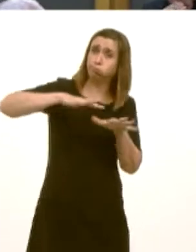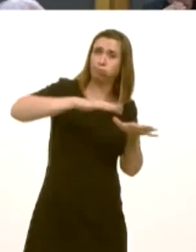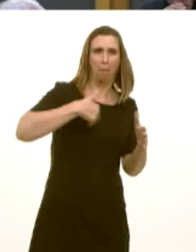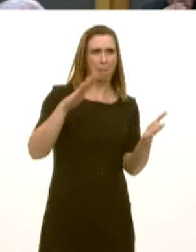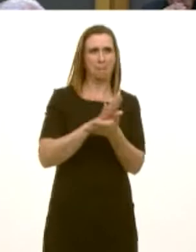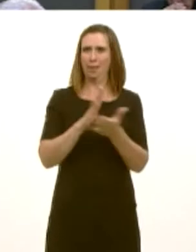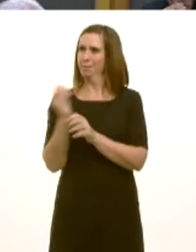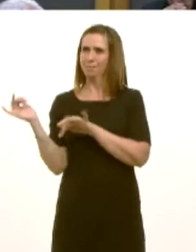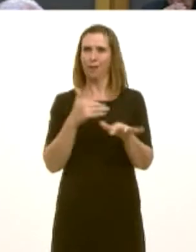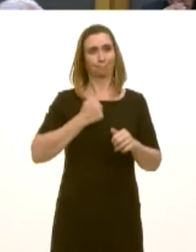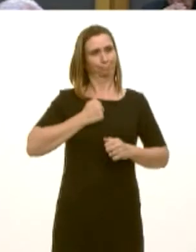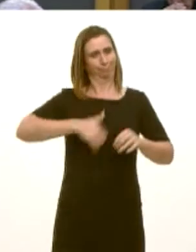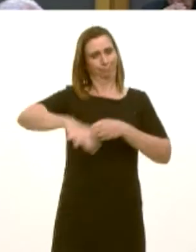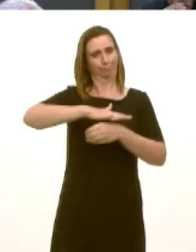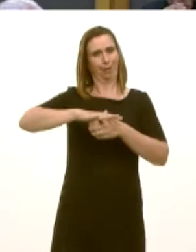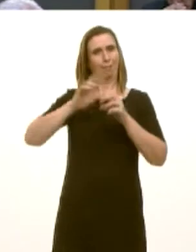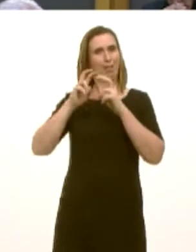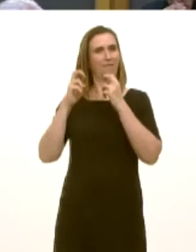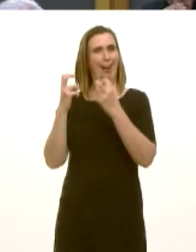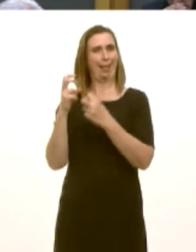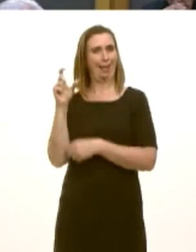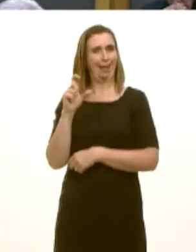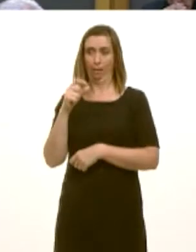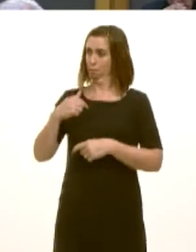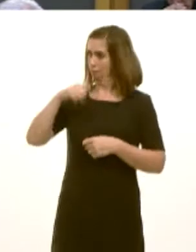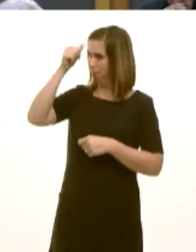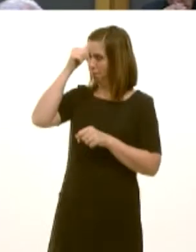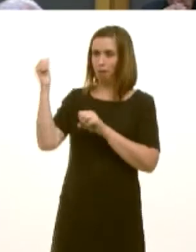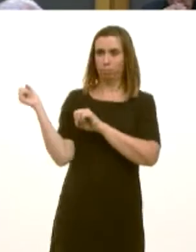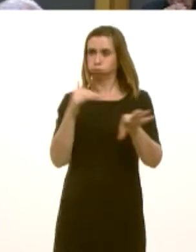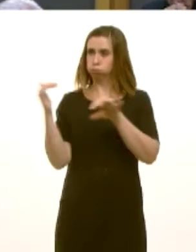Certainly, it brought the benefits of active travel to many people, and it was an opportunity